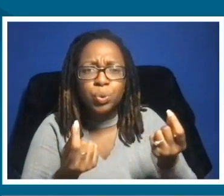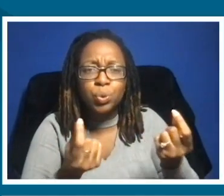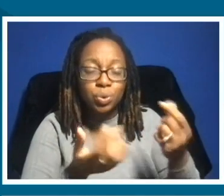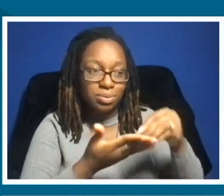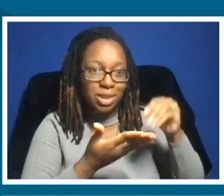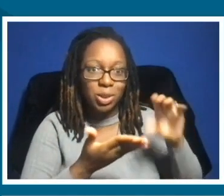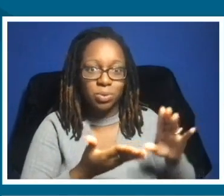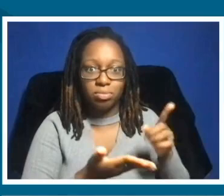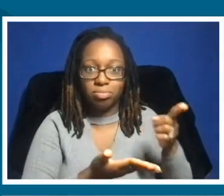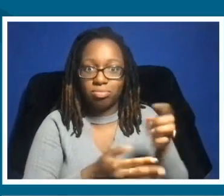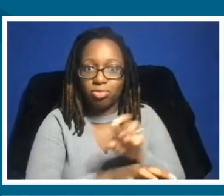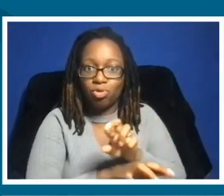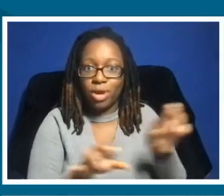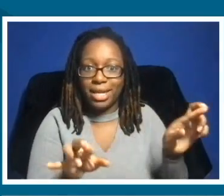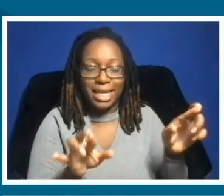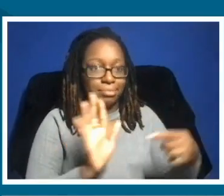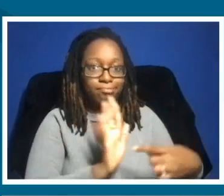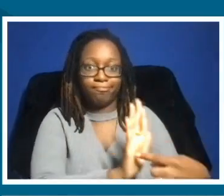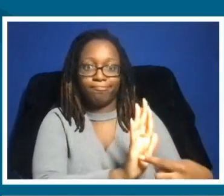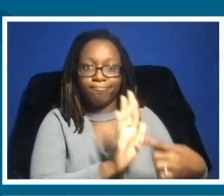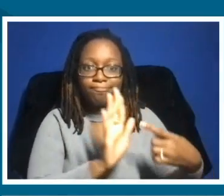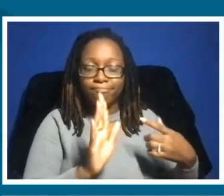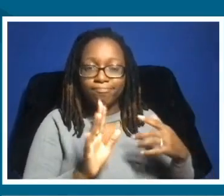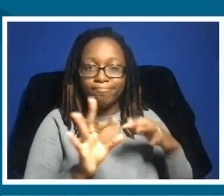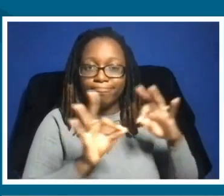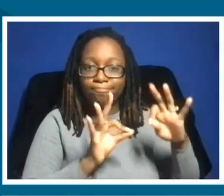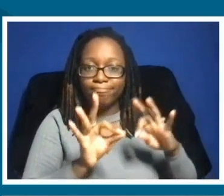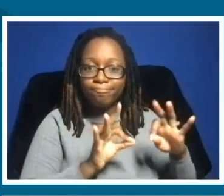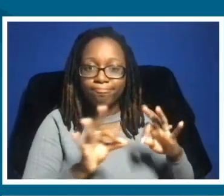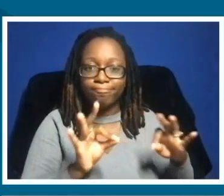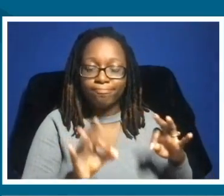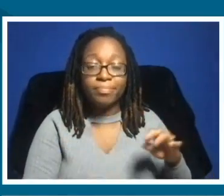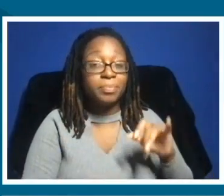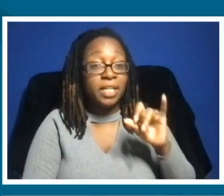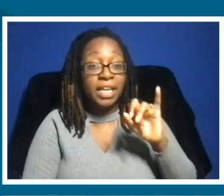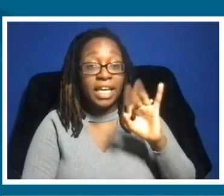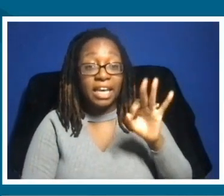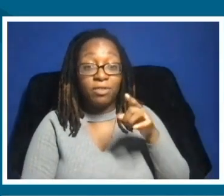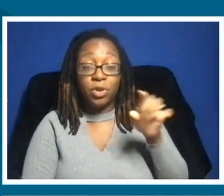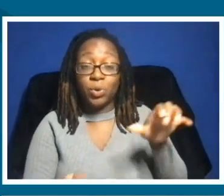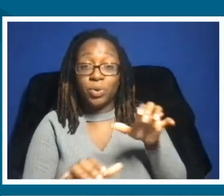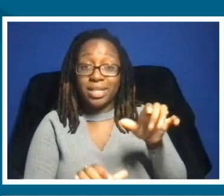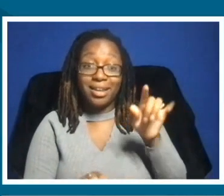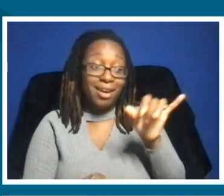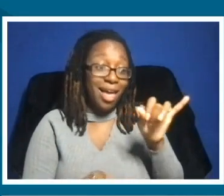where the food i mean there's probably um you know if you did an archaeological